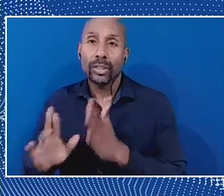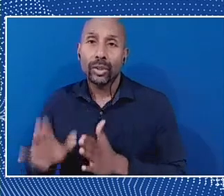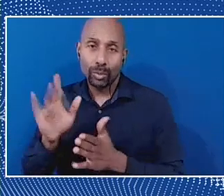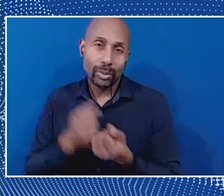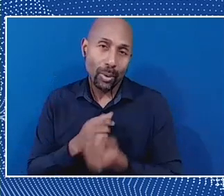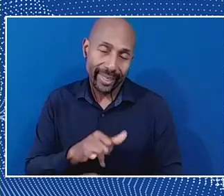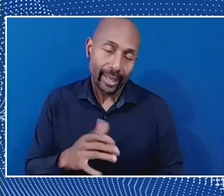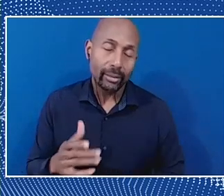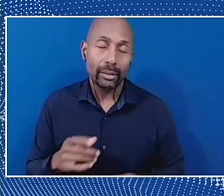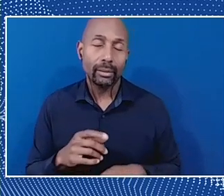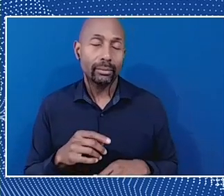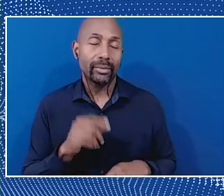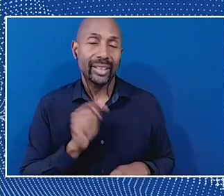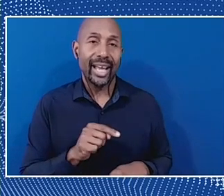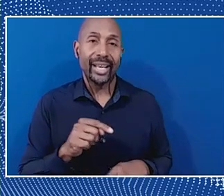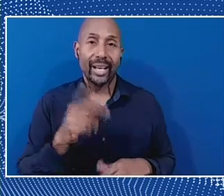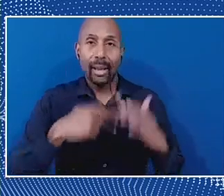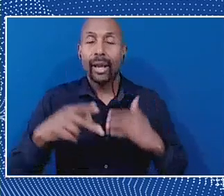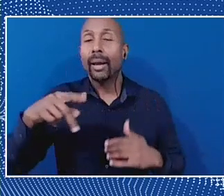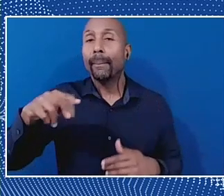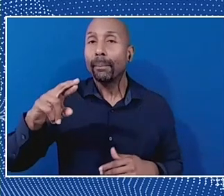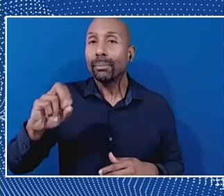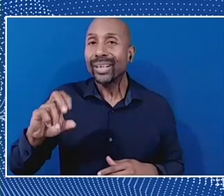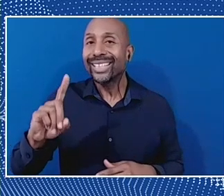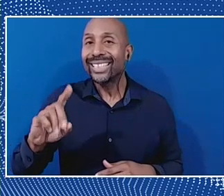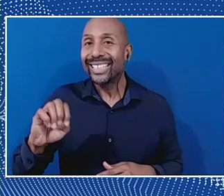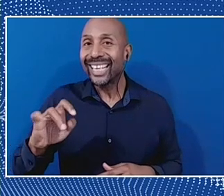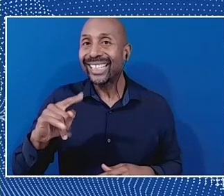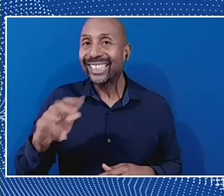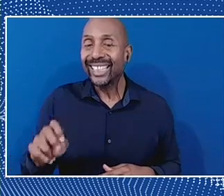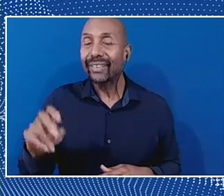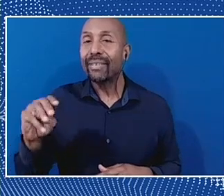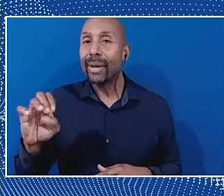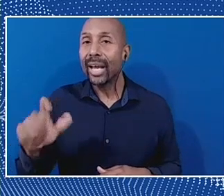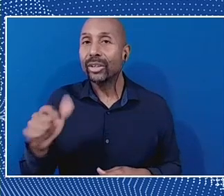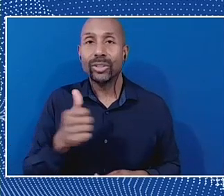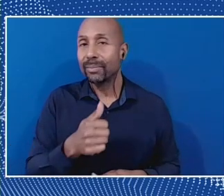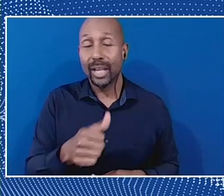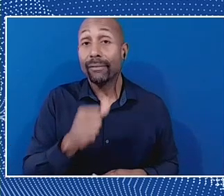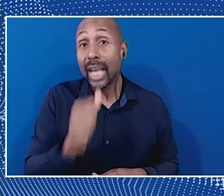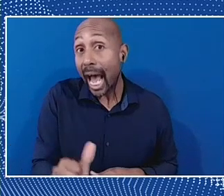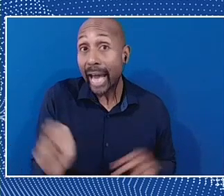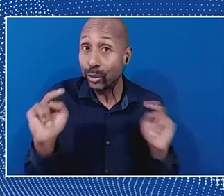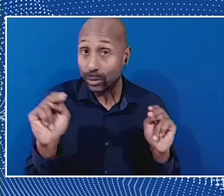encourage the Department to think about and build out those models. Do you have the right equity experts, the